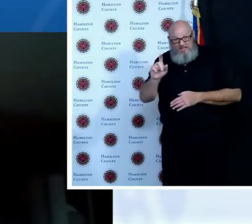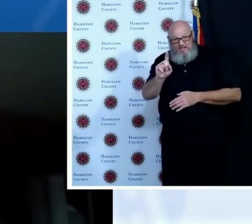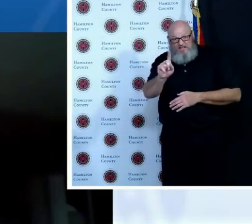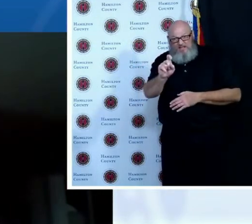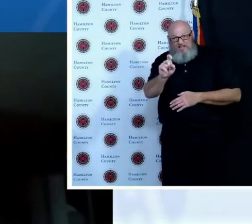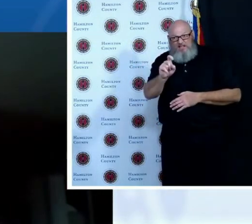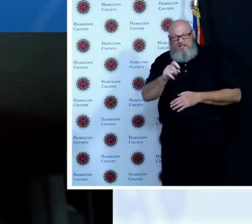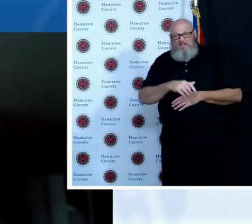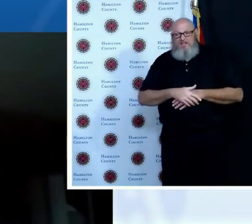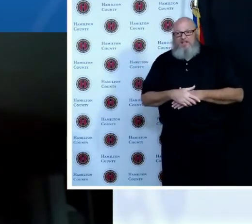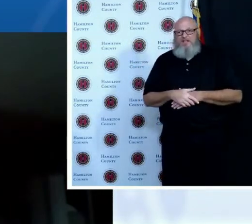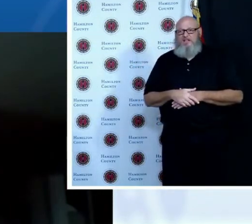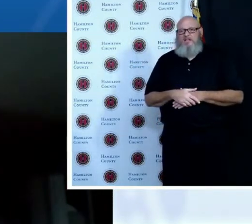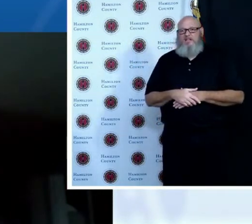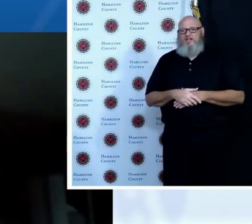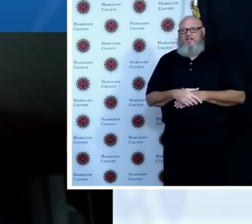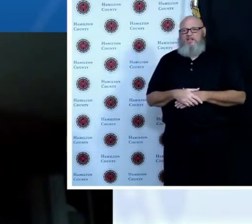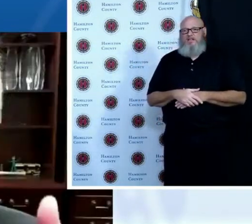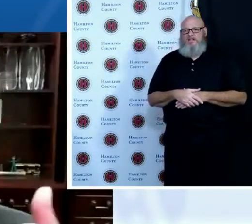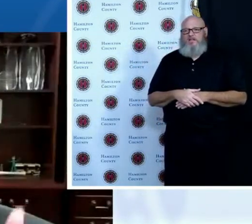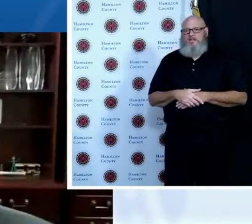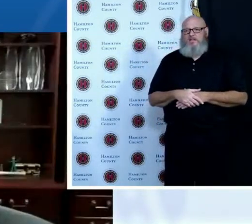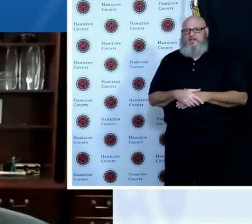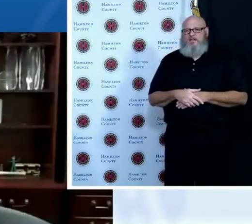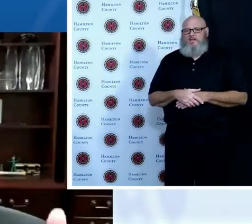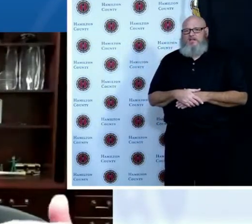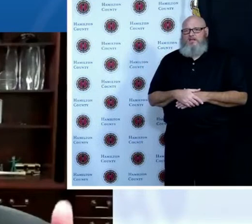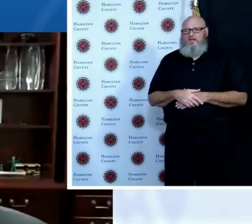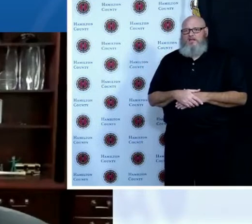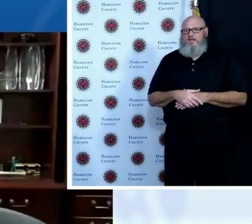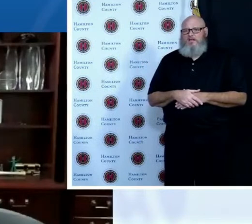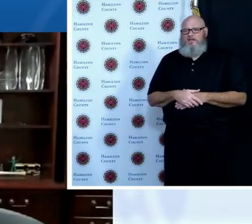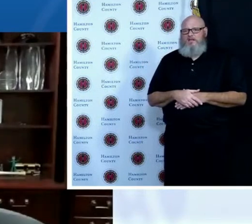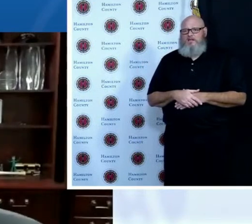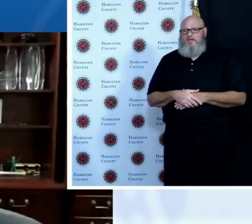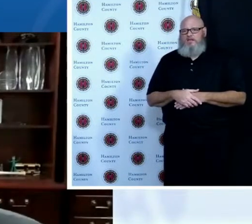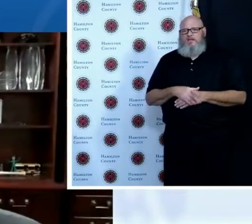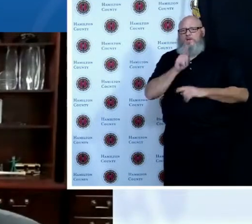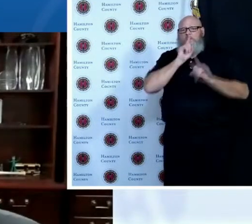do we have I was just going to say we have I really think the collaboration amongst